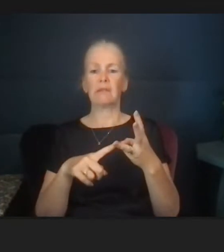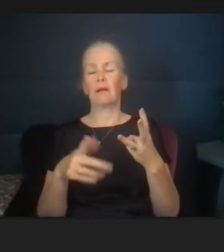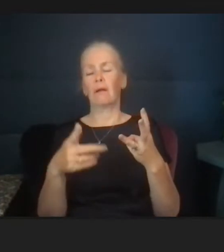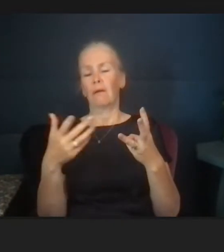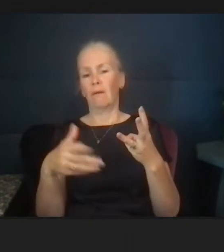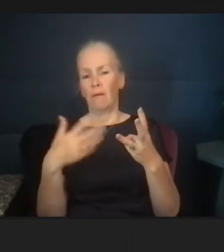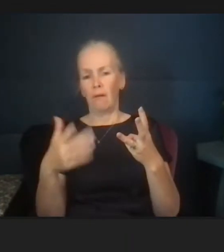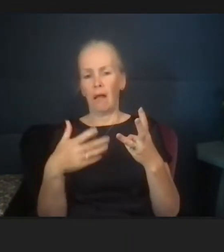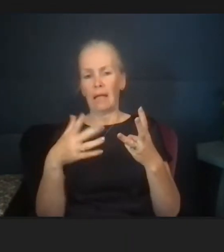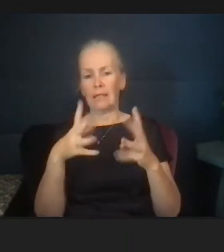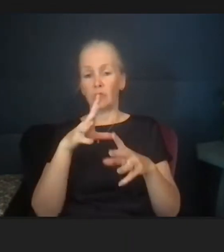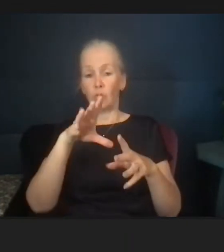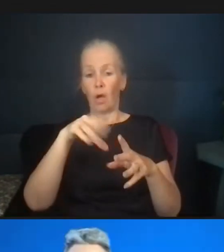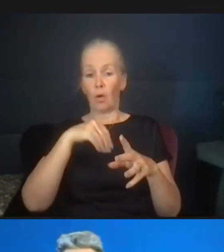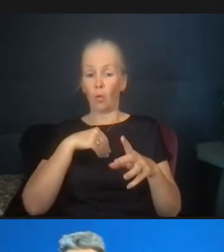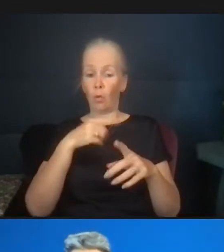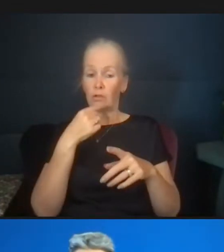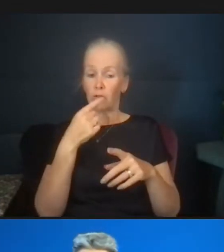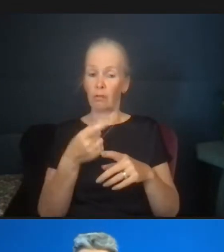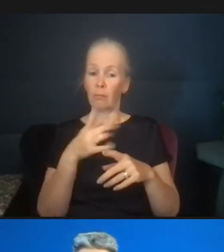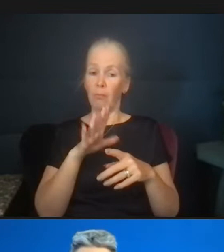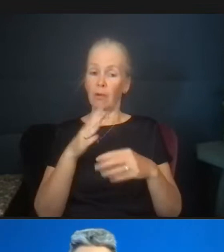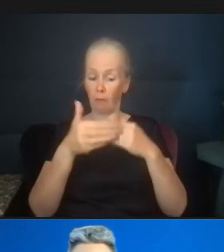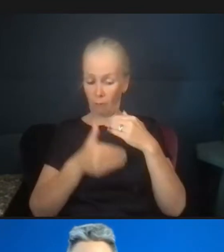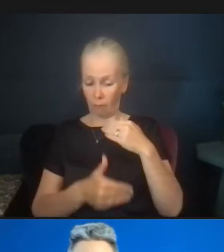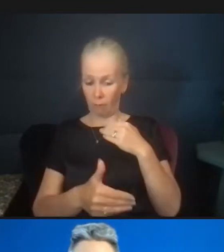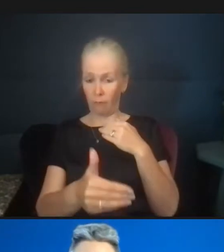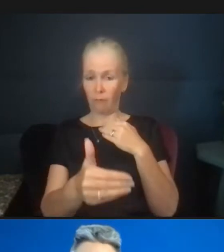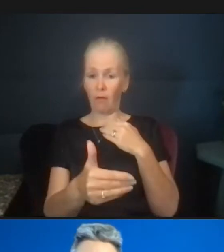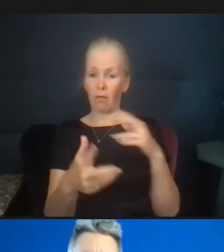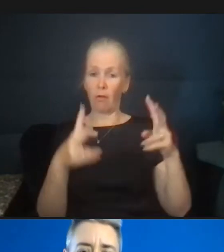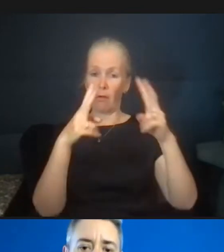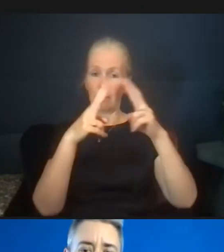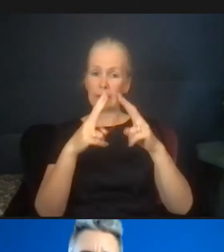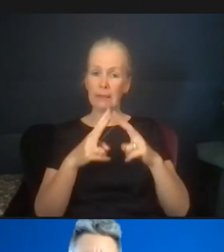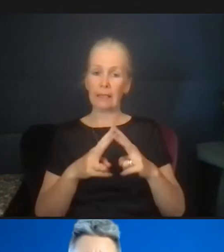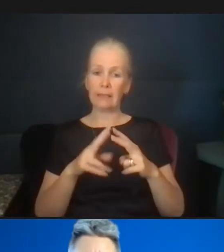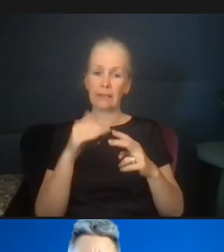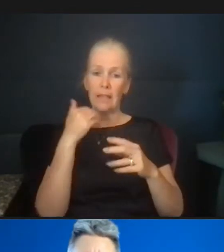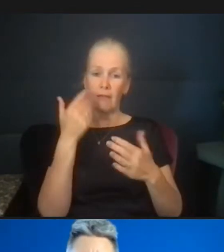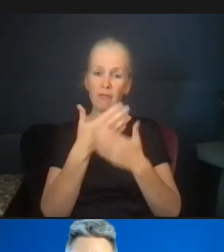and acknowledging them, but actually going further and connecting those everyday identity